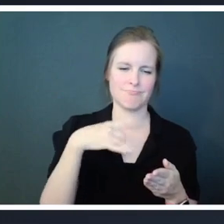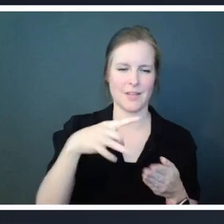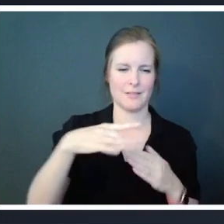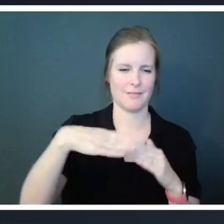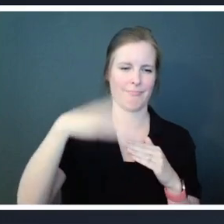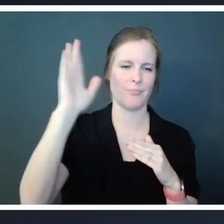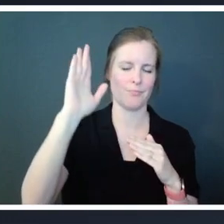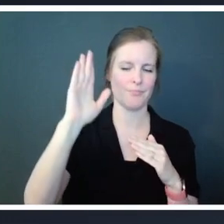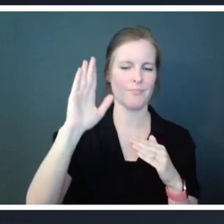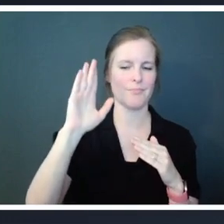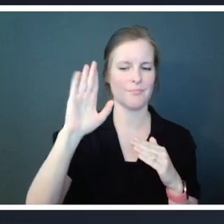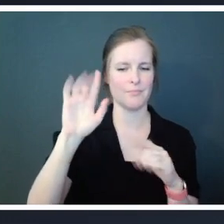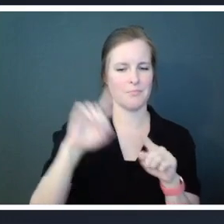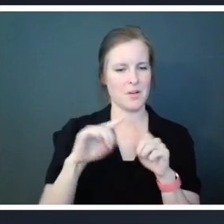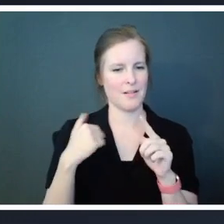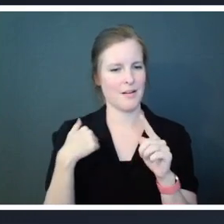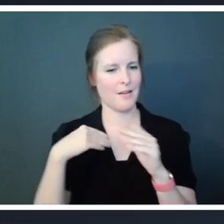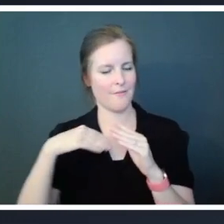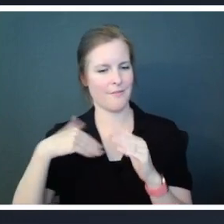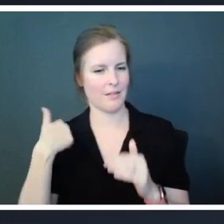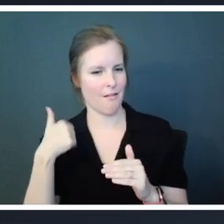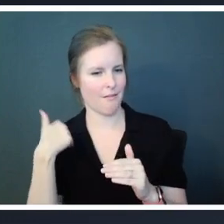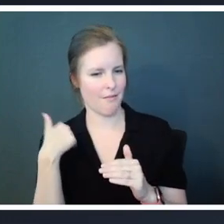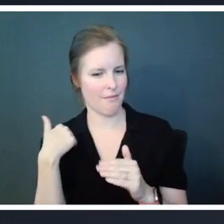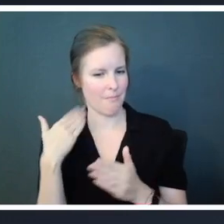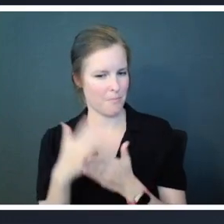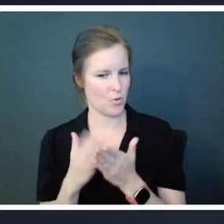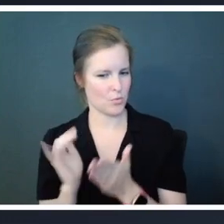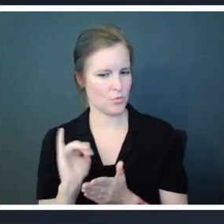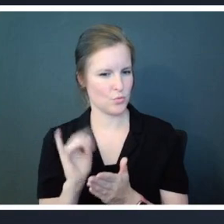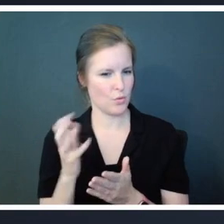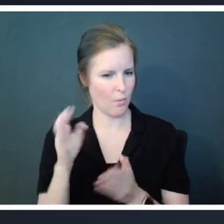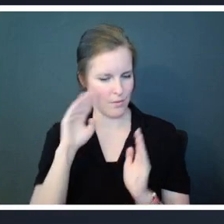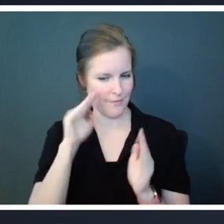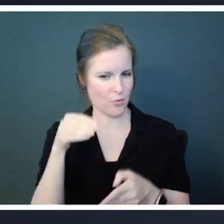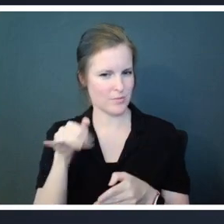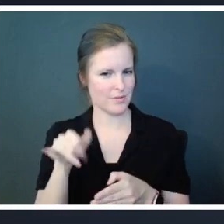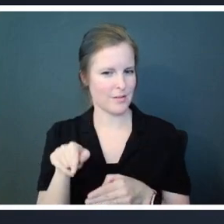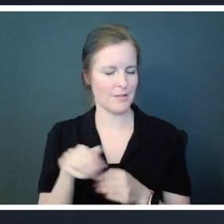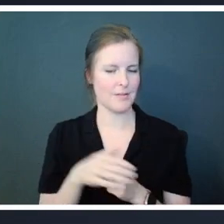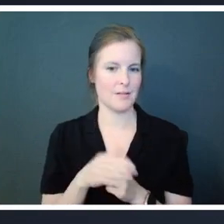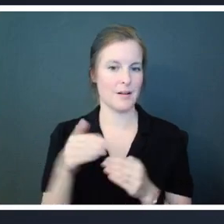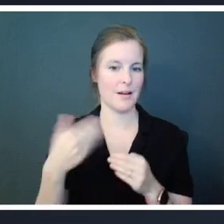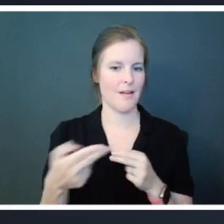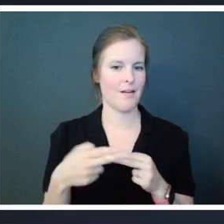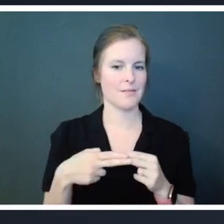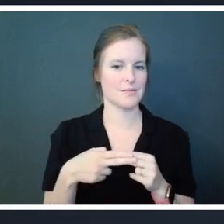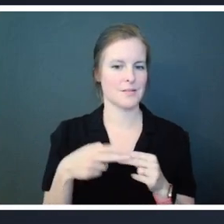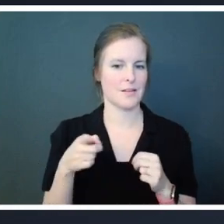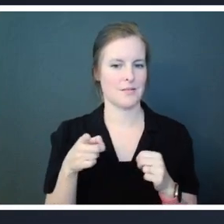this program that I really do want to focus on. So, on the next slide, we can talk a bit